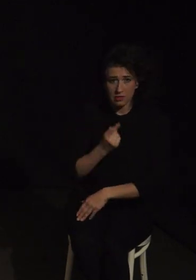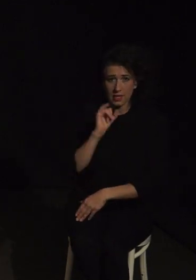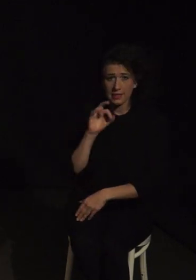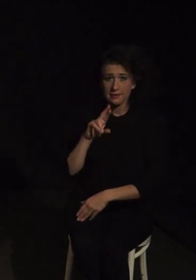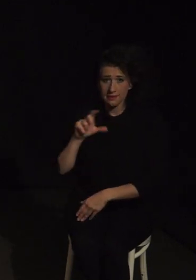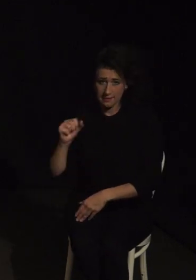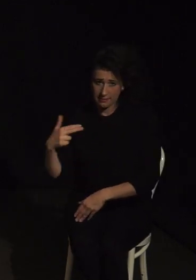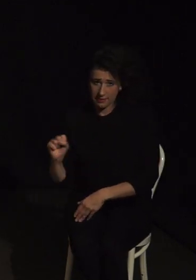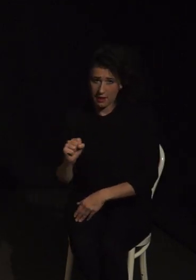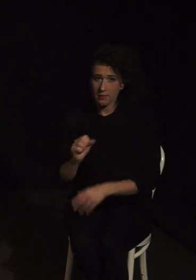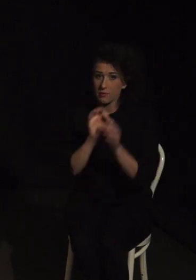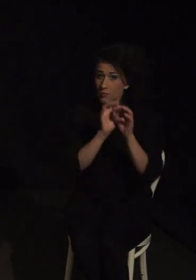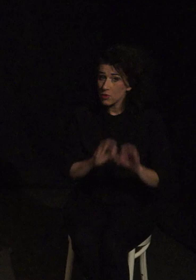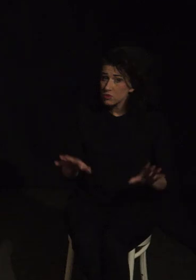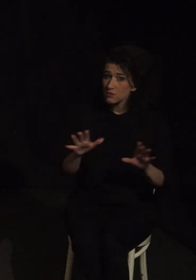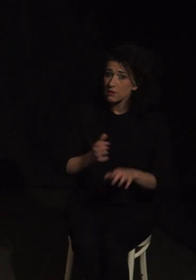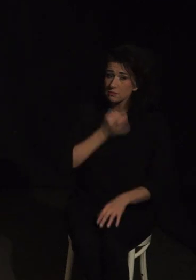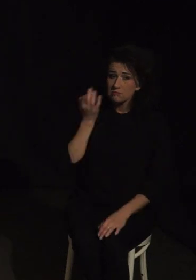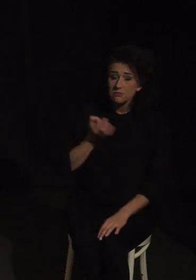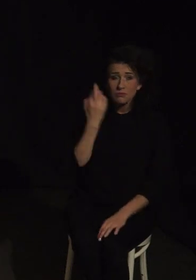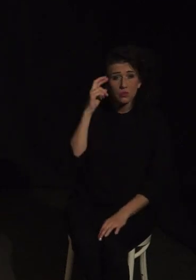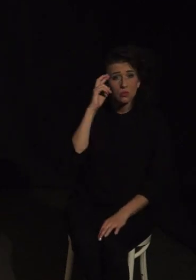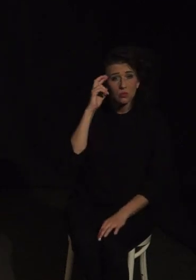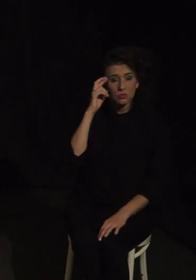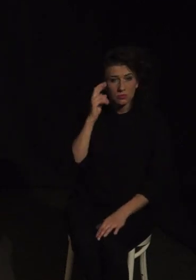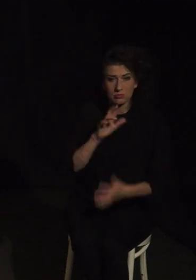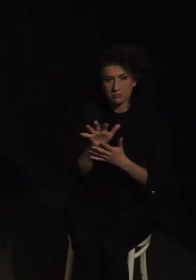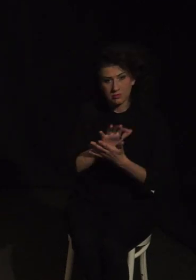to better understand it and feel it.